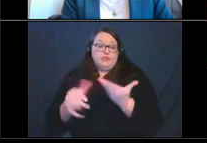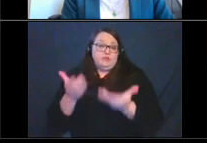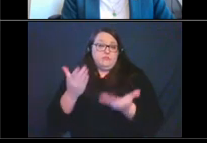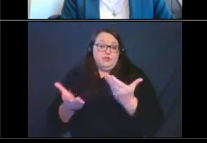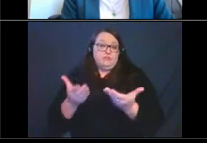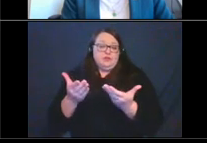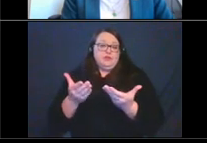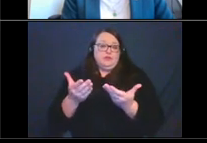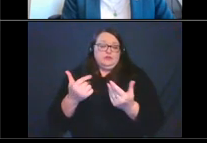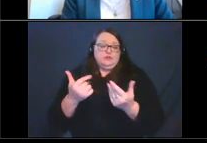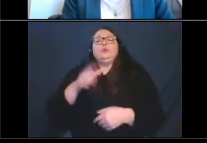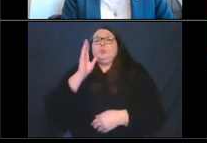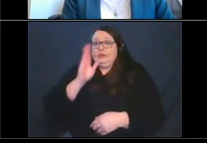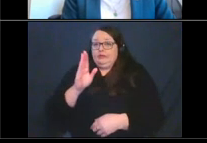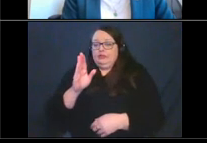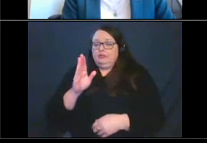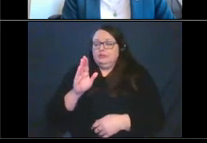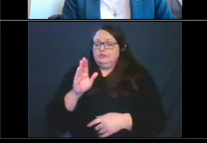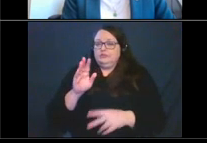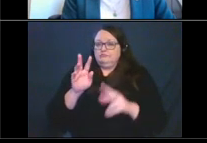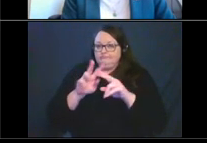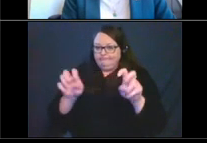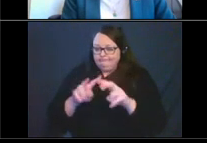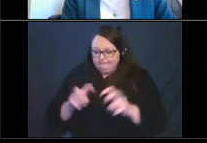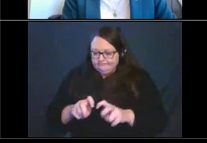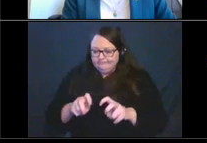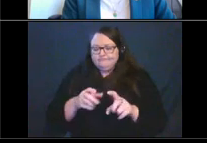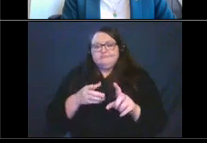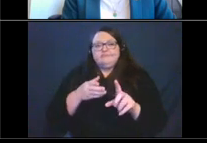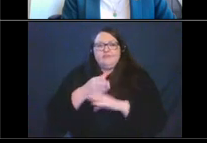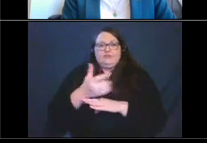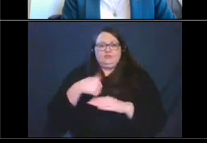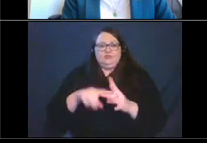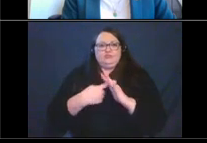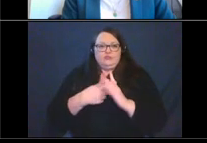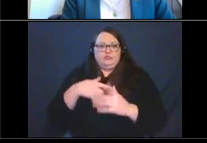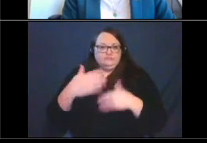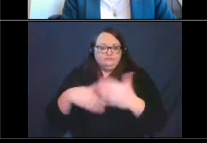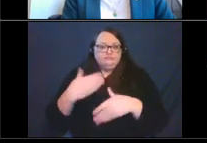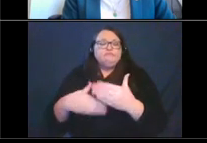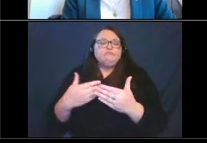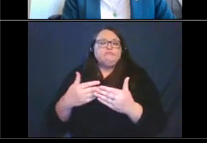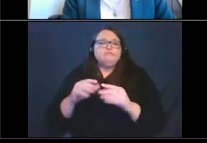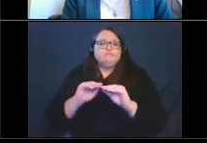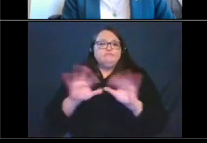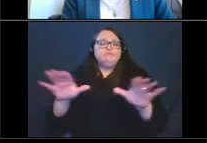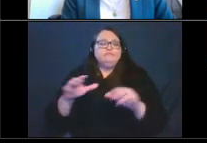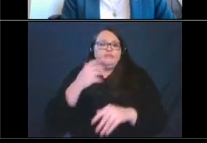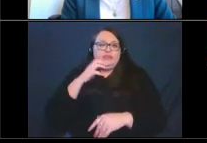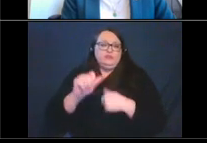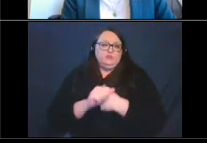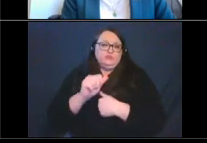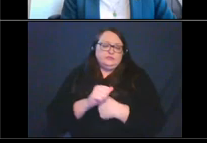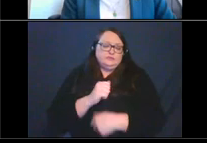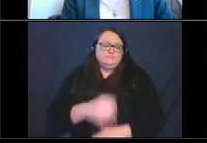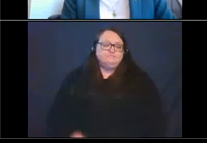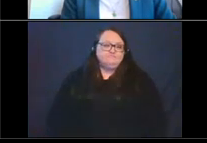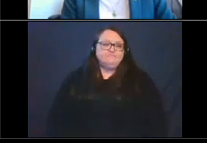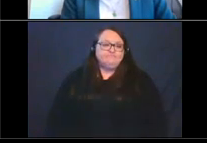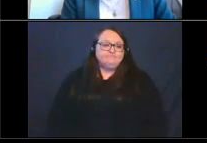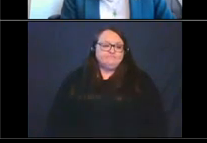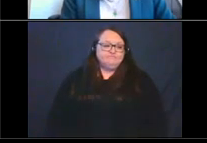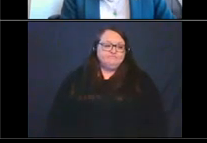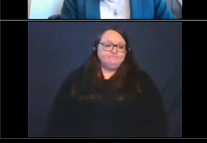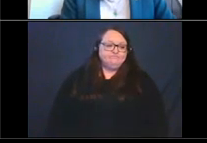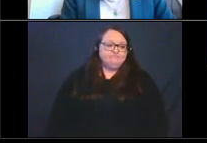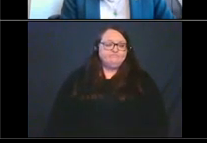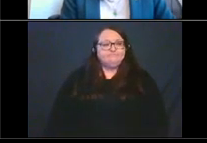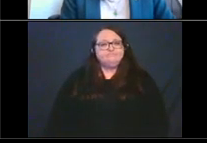we will be working on once we move forward with launching the HeatRisk this season.